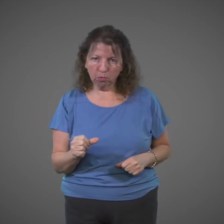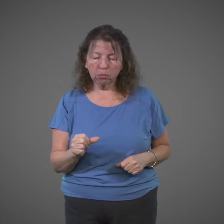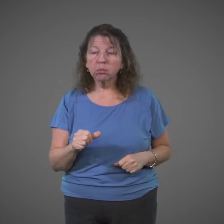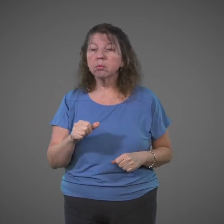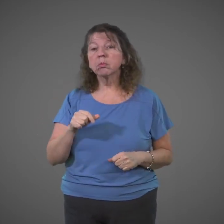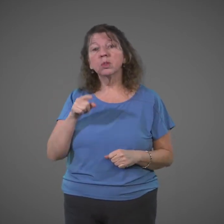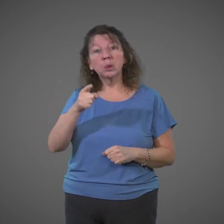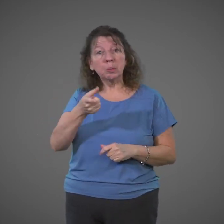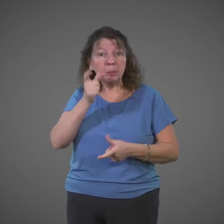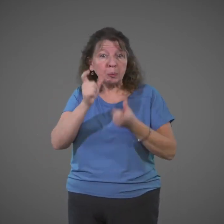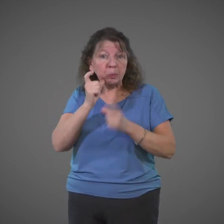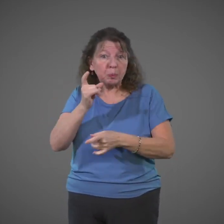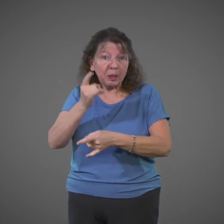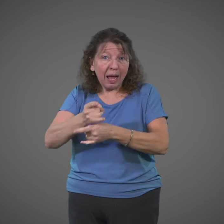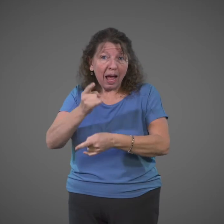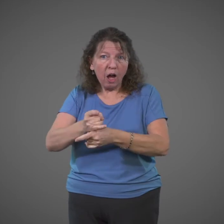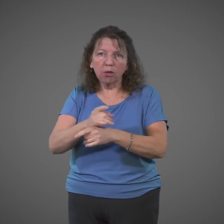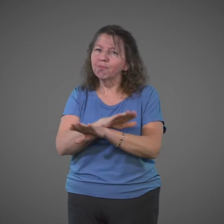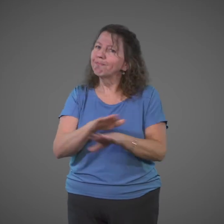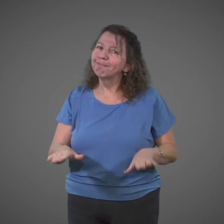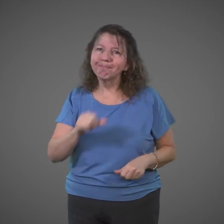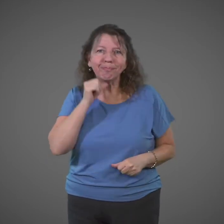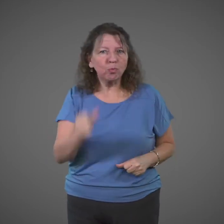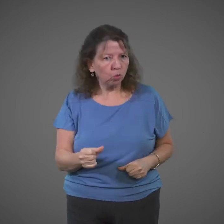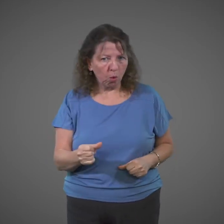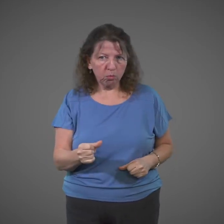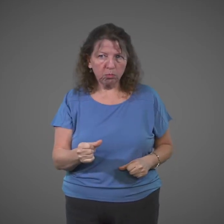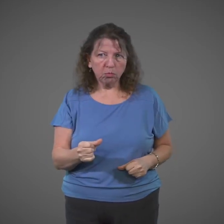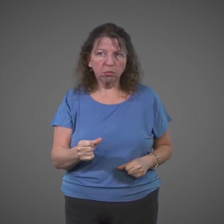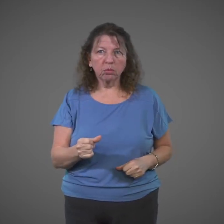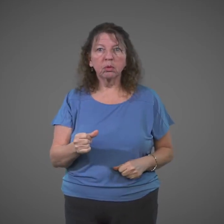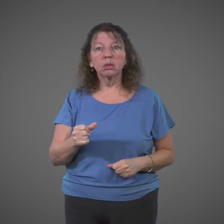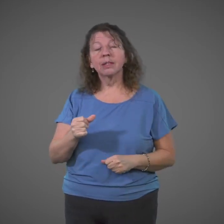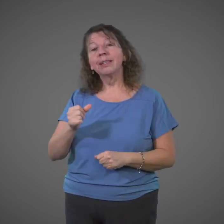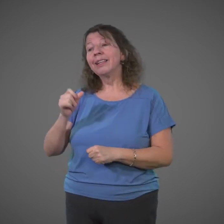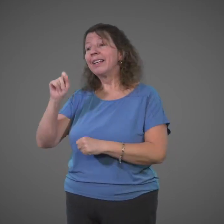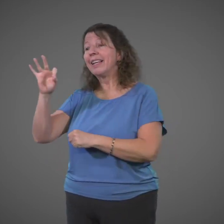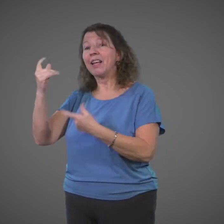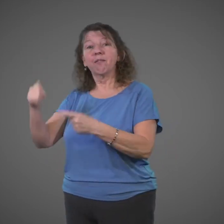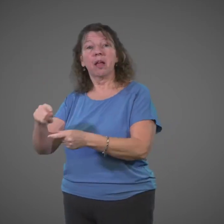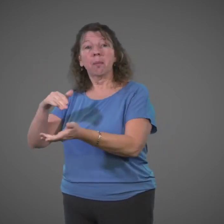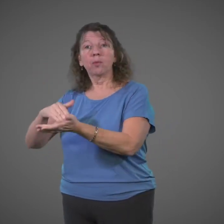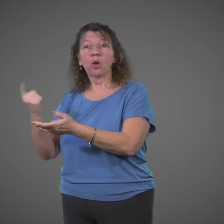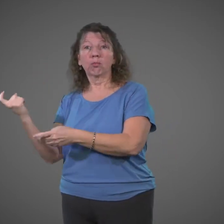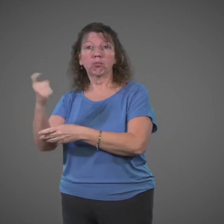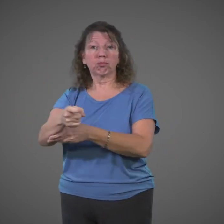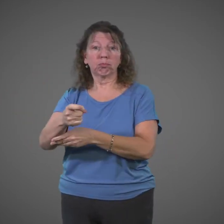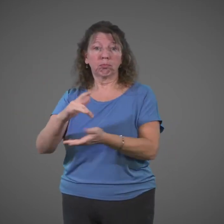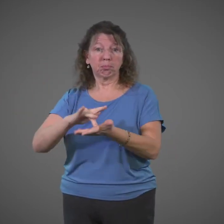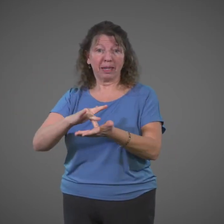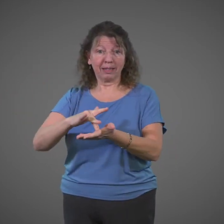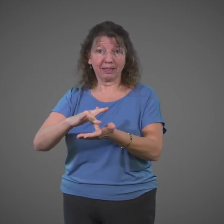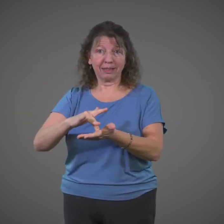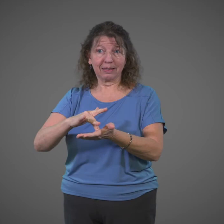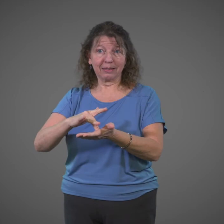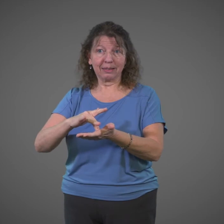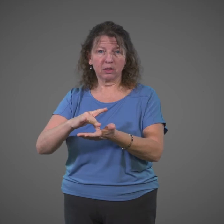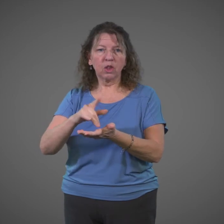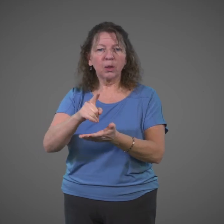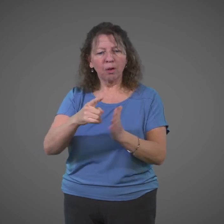stop doing any and all of those. Stop drinking alcohol. If the doctor prescribes you medicine to take,